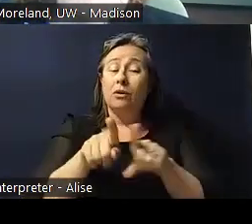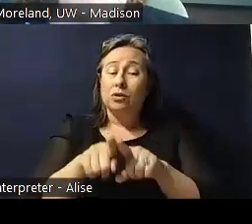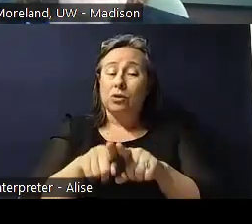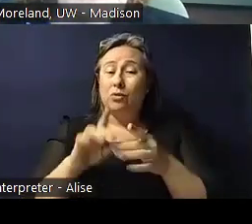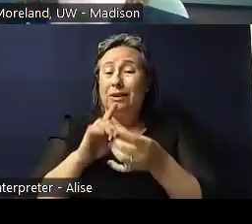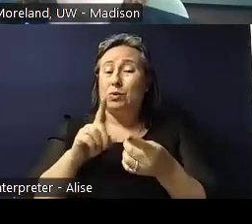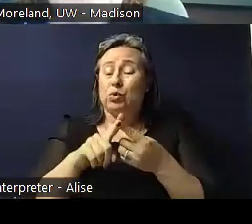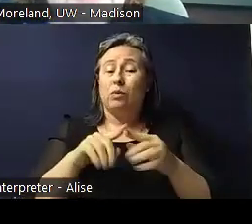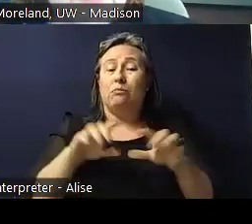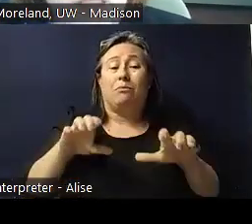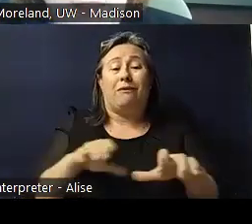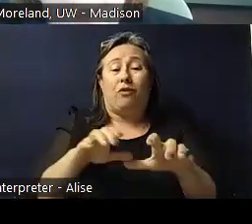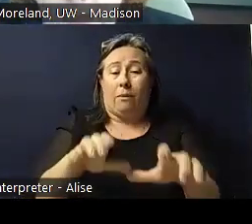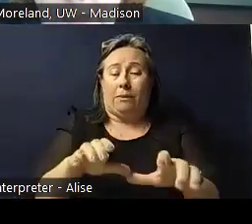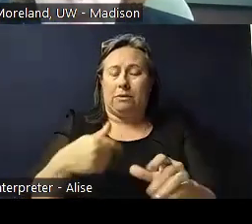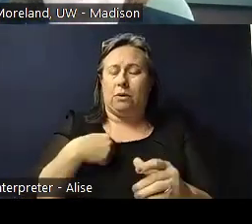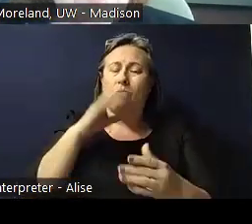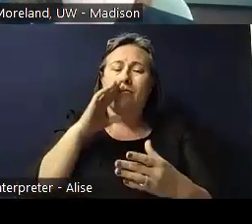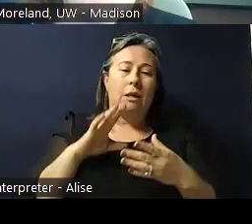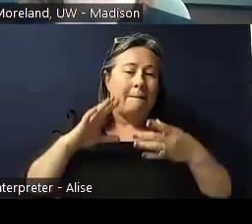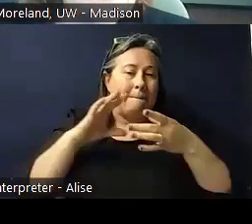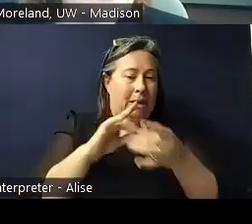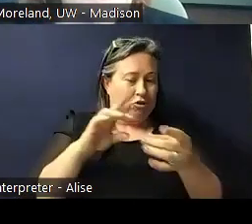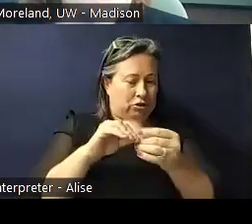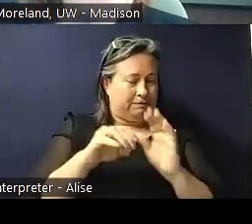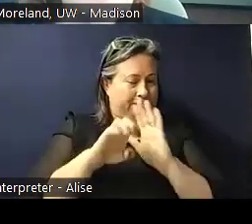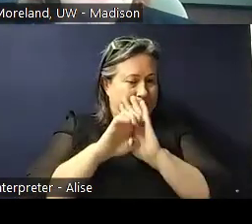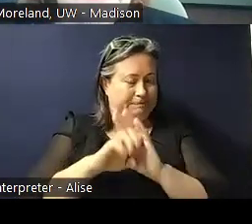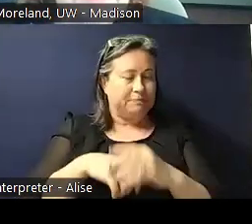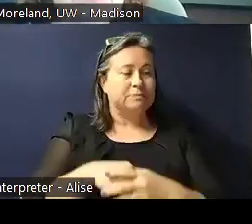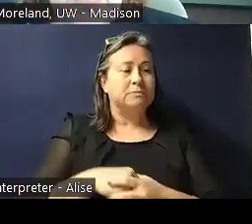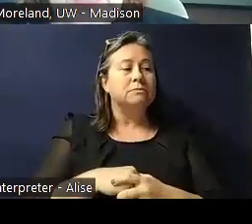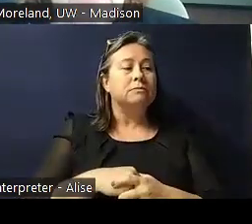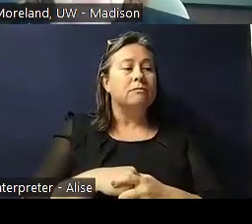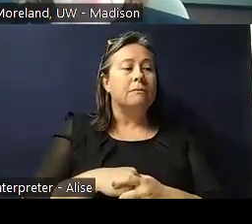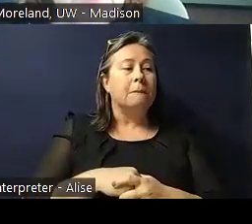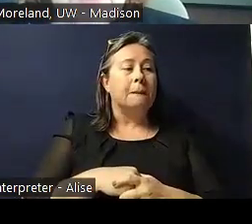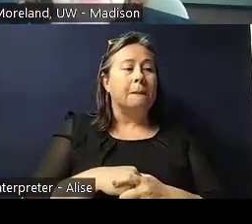and so I will mention an example in which we're prepared